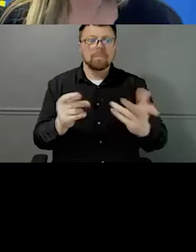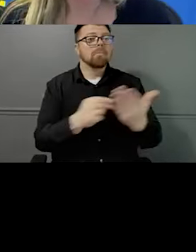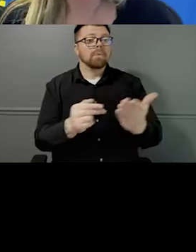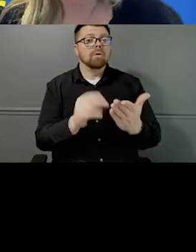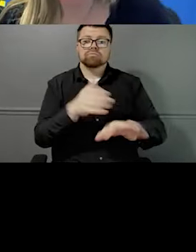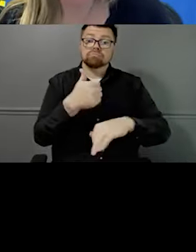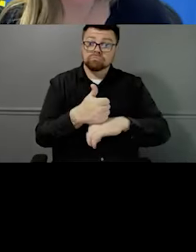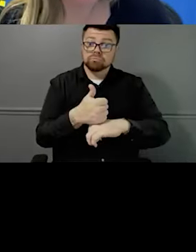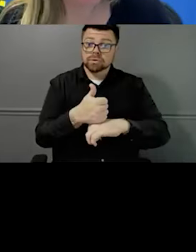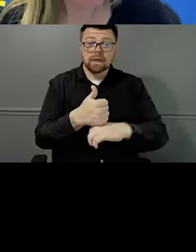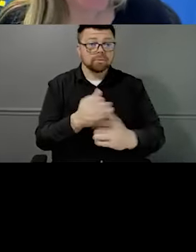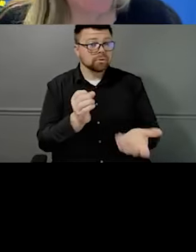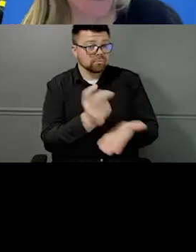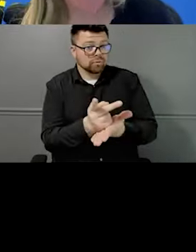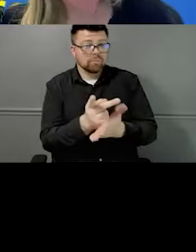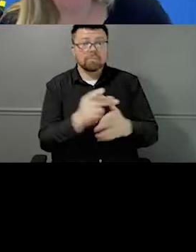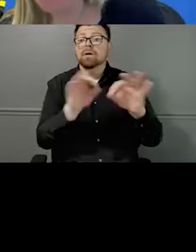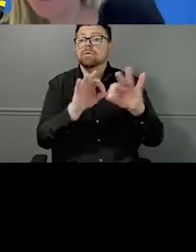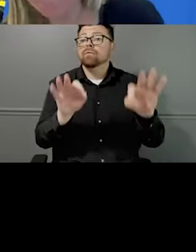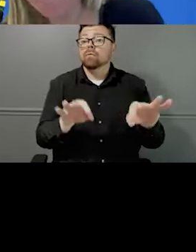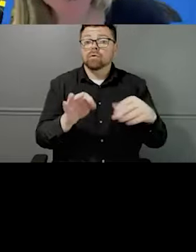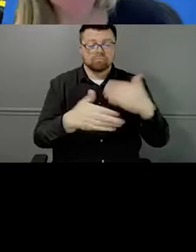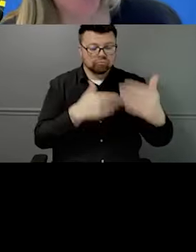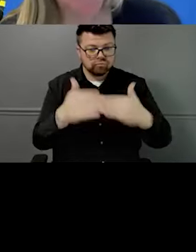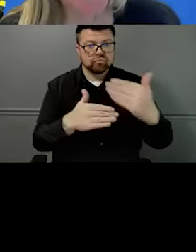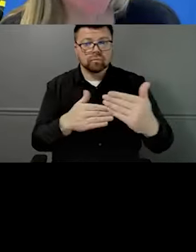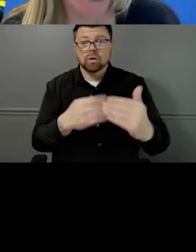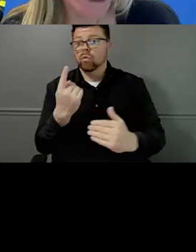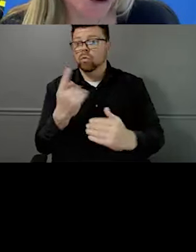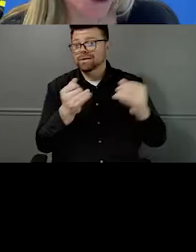One of the instructions on both forms is enter